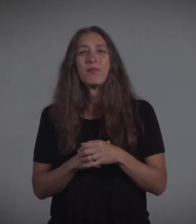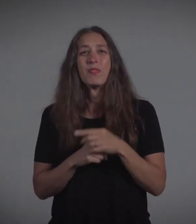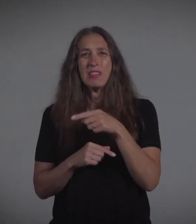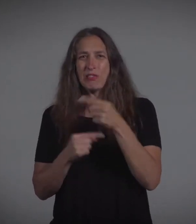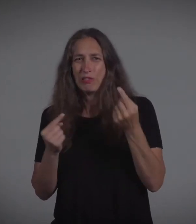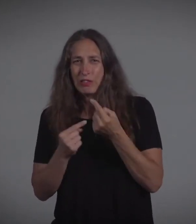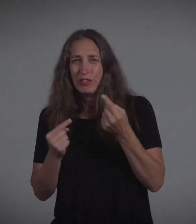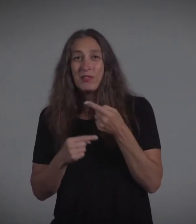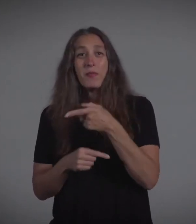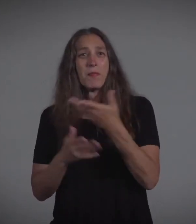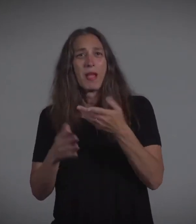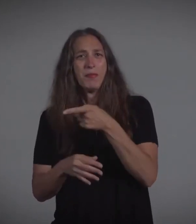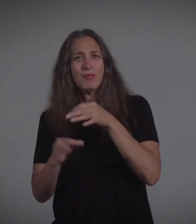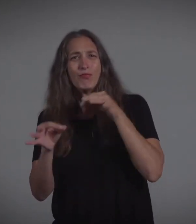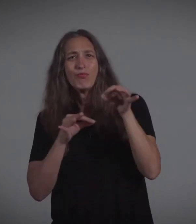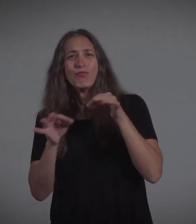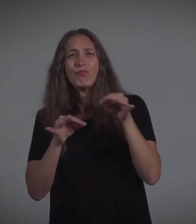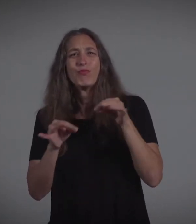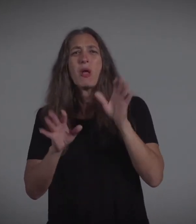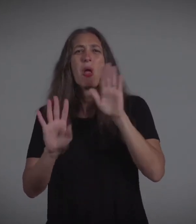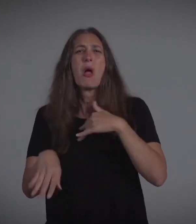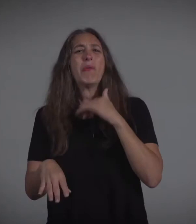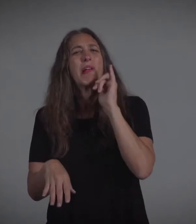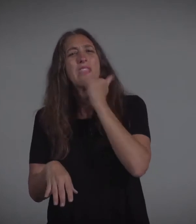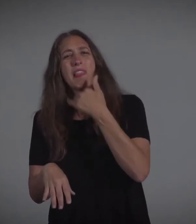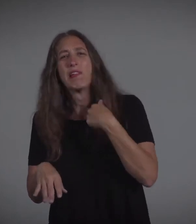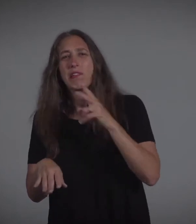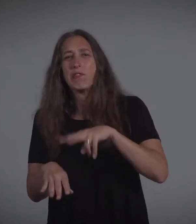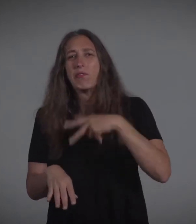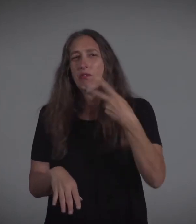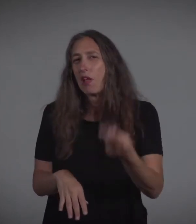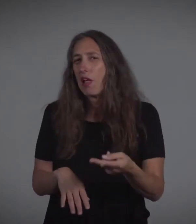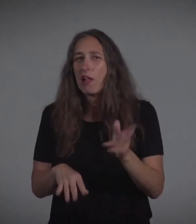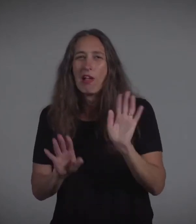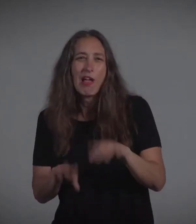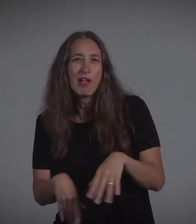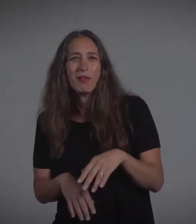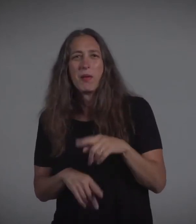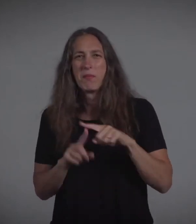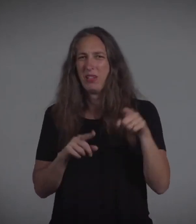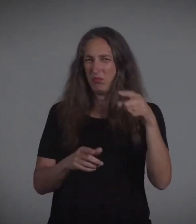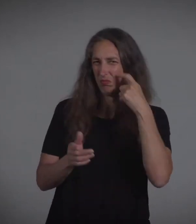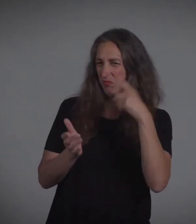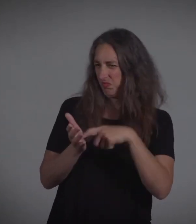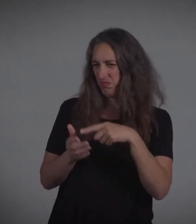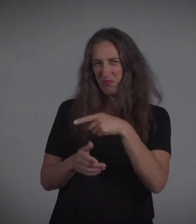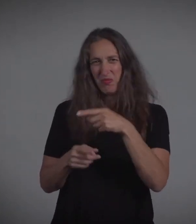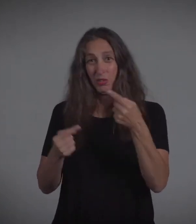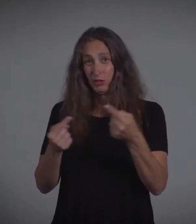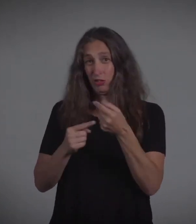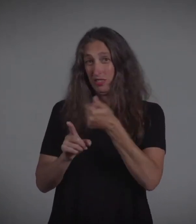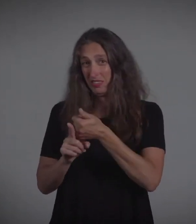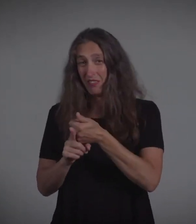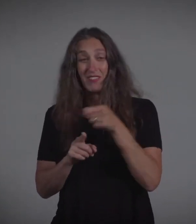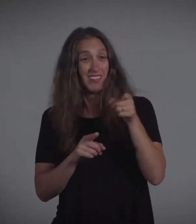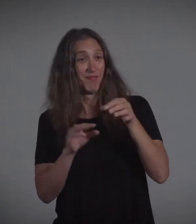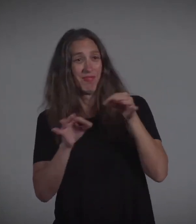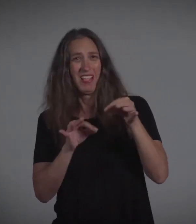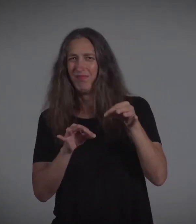by saying they slipped and fell. But other people notice that the story doesn't make sense, and suspect something is wrong.